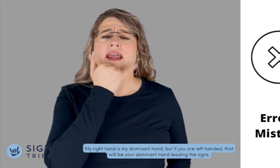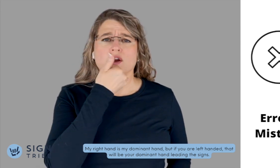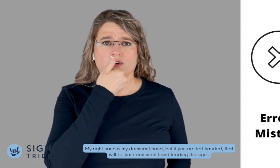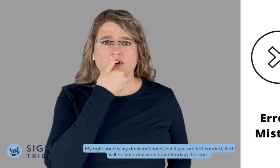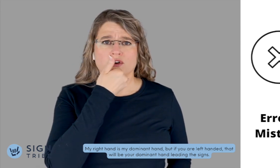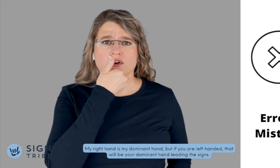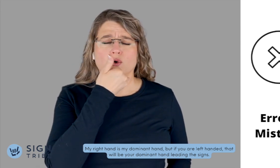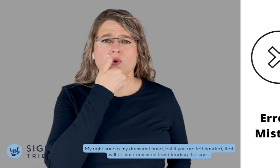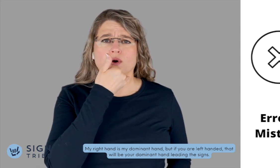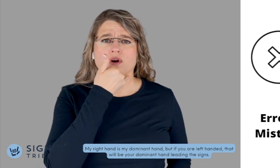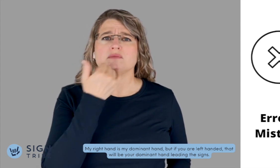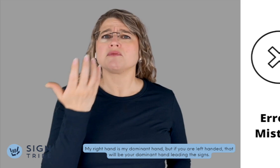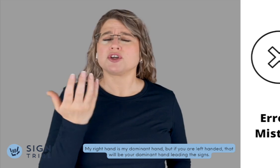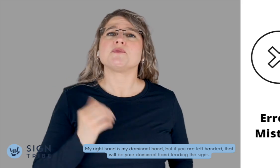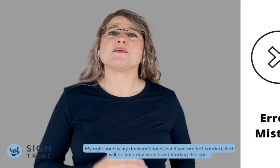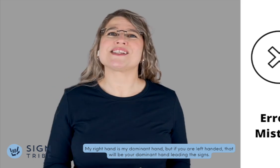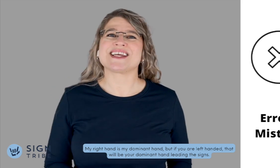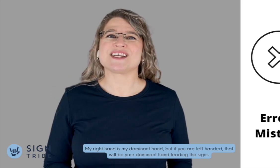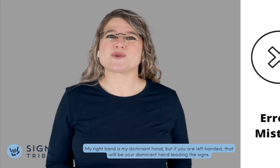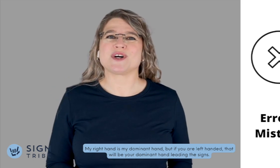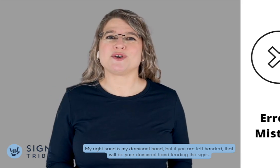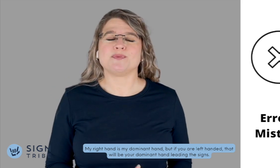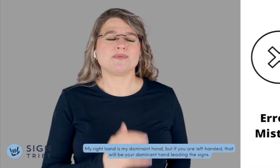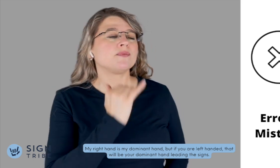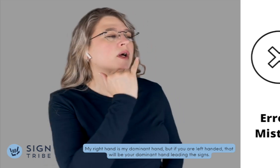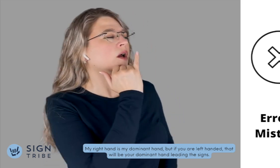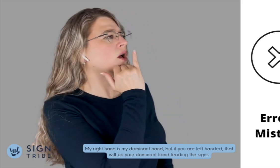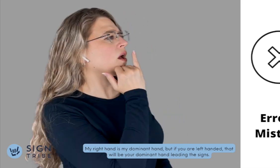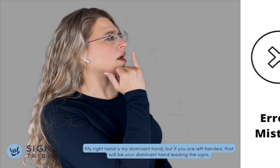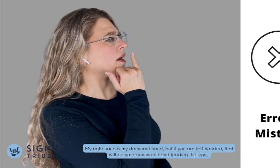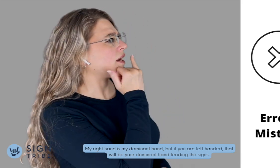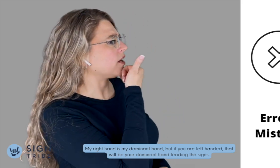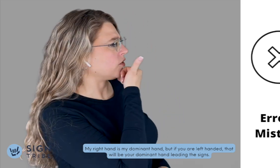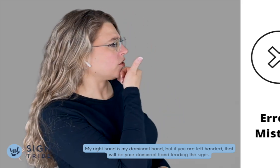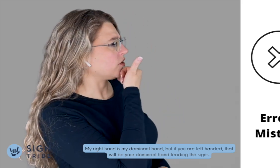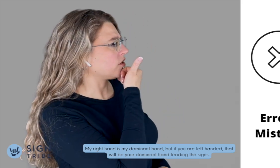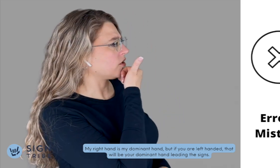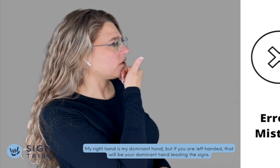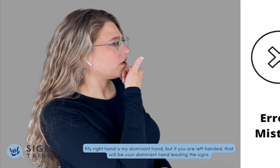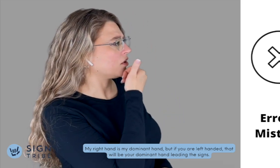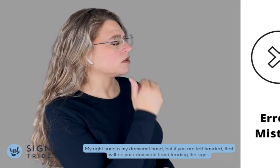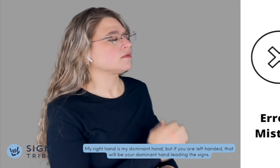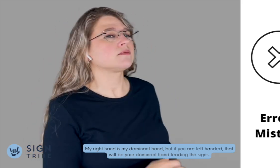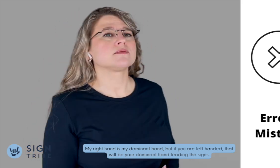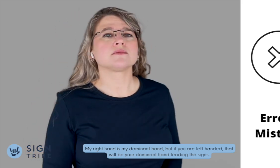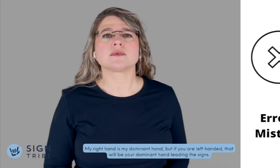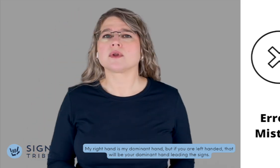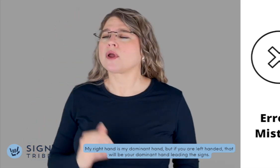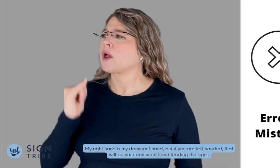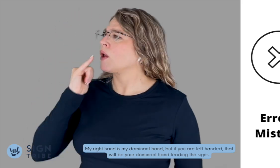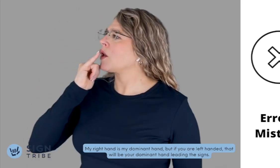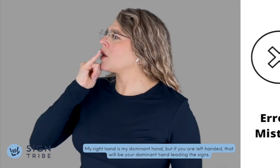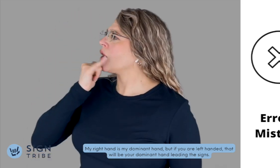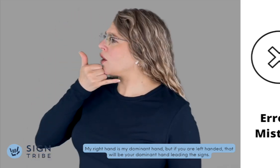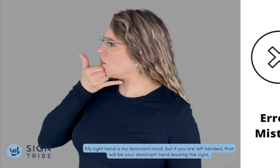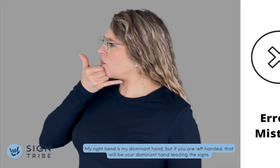Error or could be mistake as well. Error.